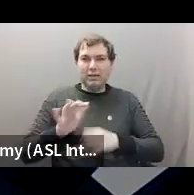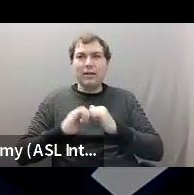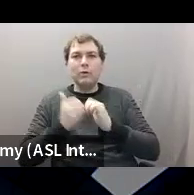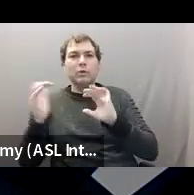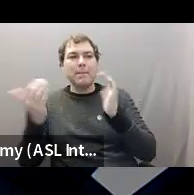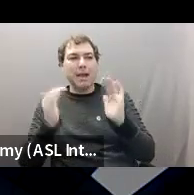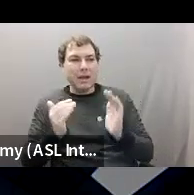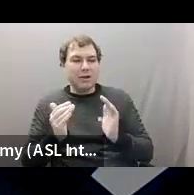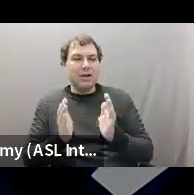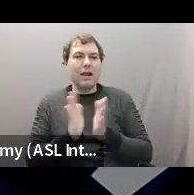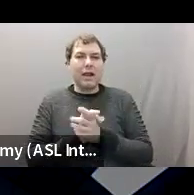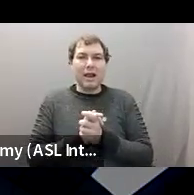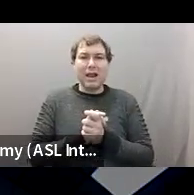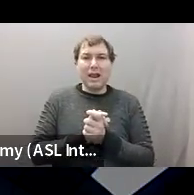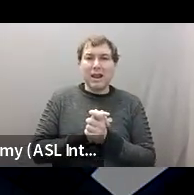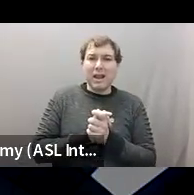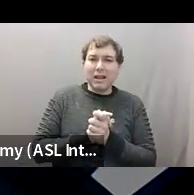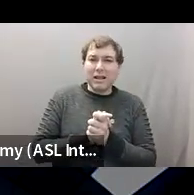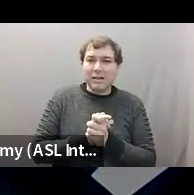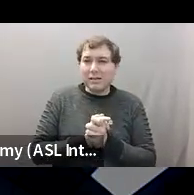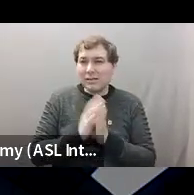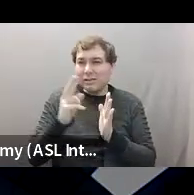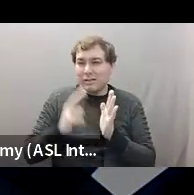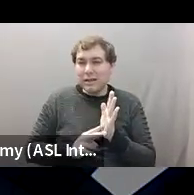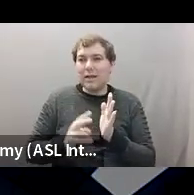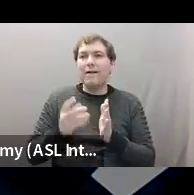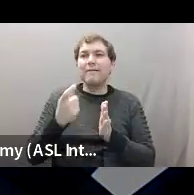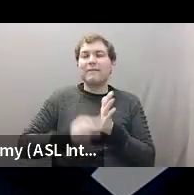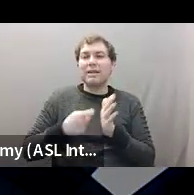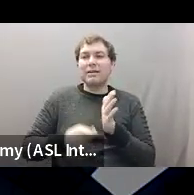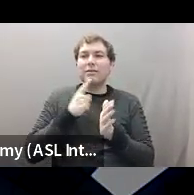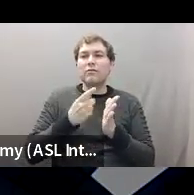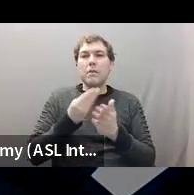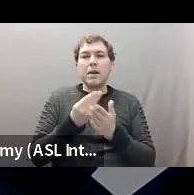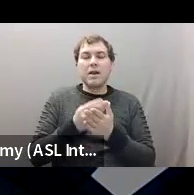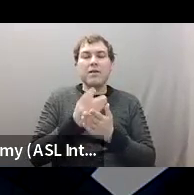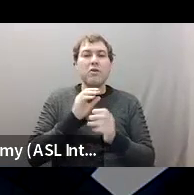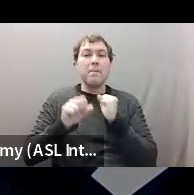Linda Pogue: and a fee for service money to do marketing, says Pam Davis.